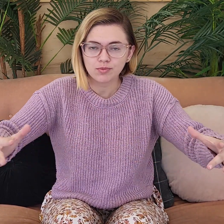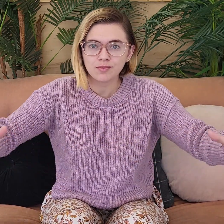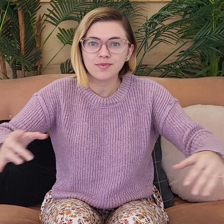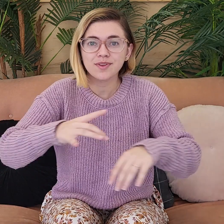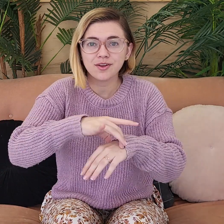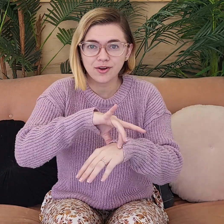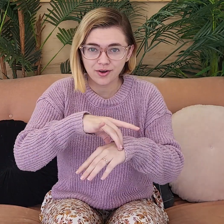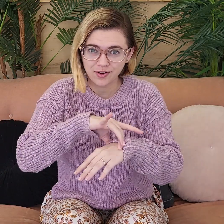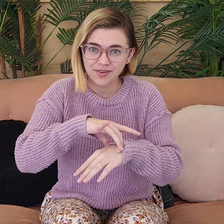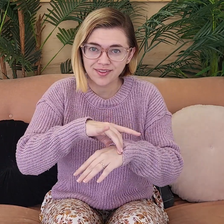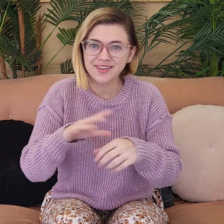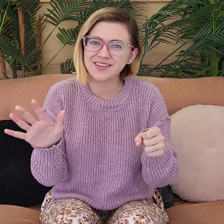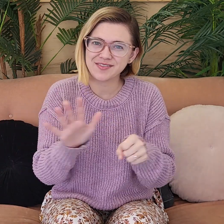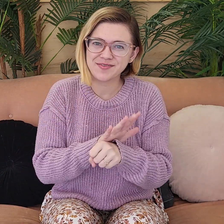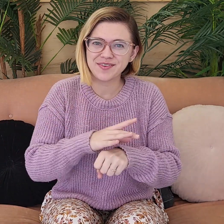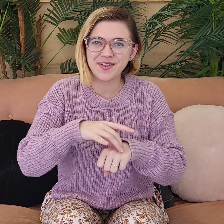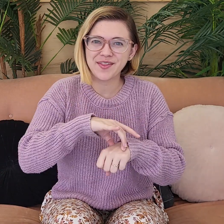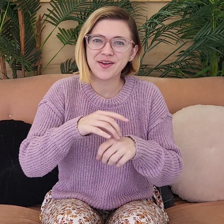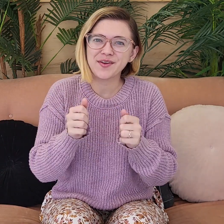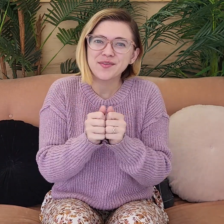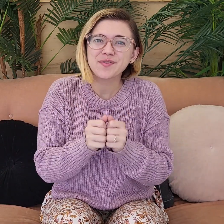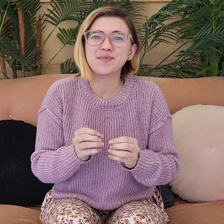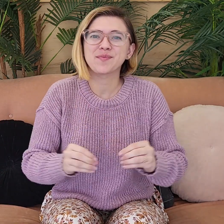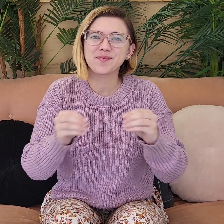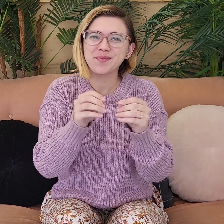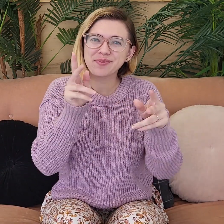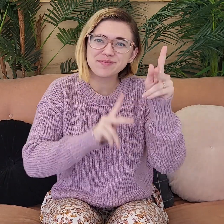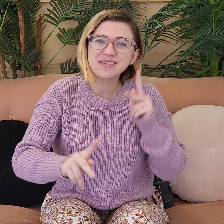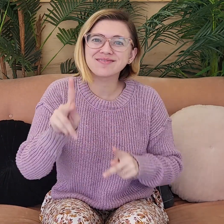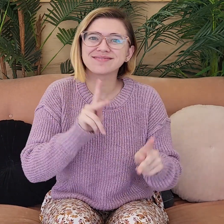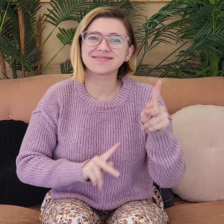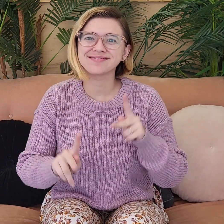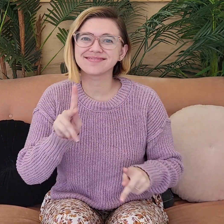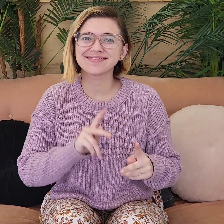can grow the population of the earth and fill the earth with more people.